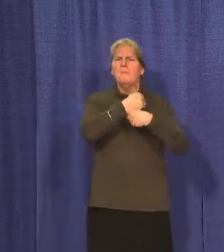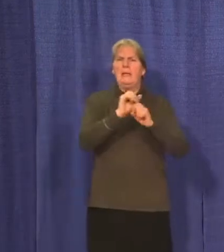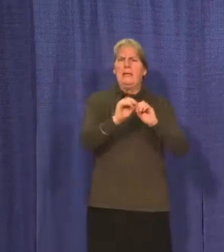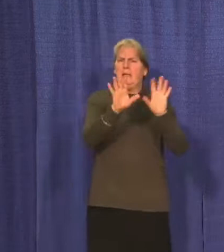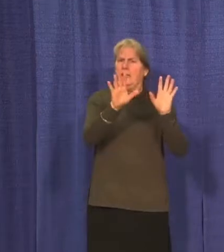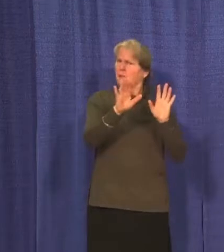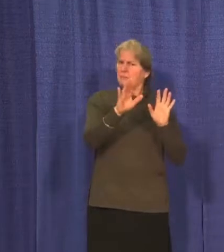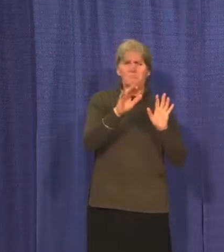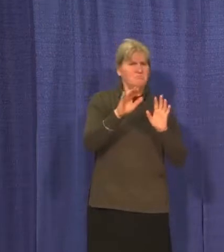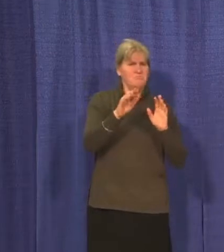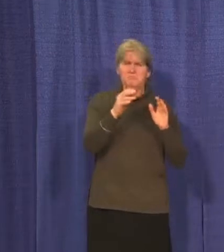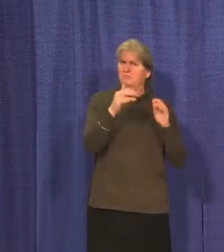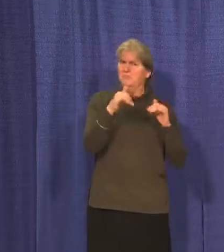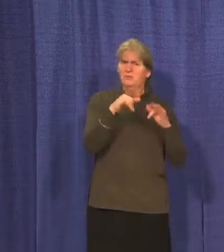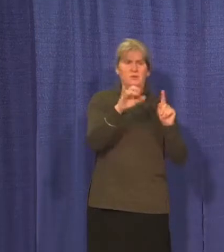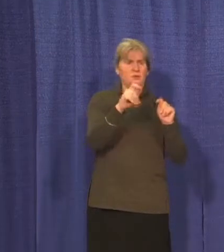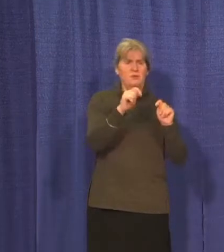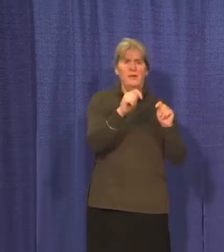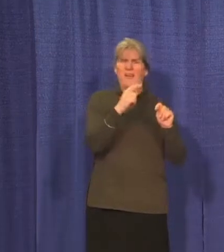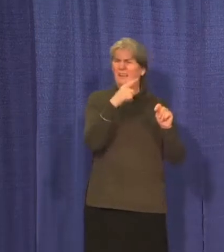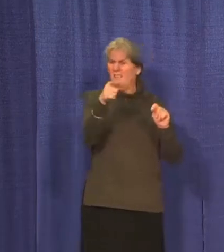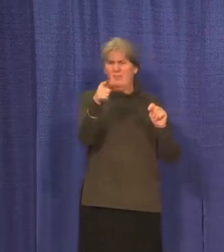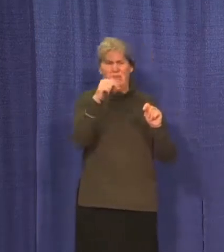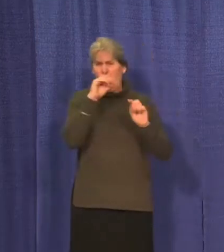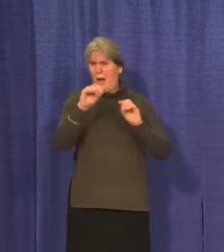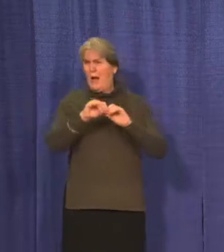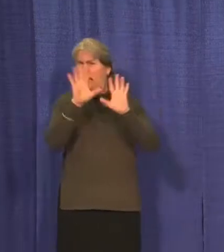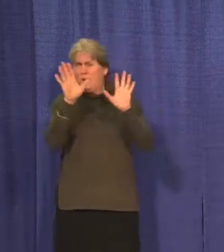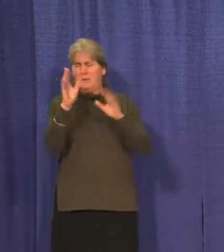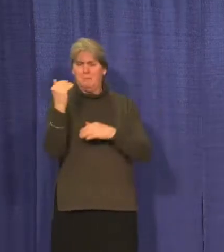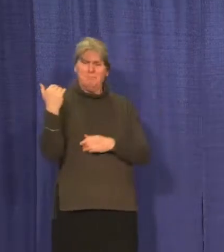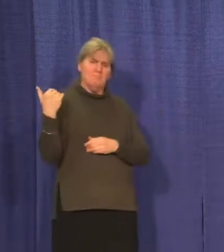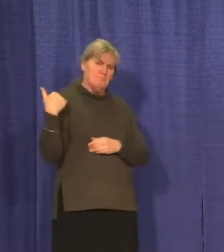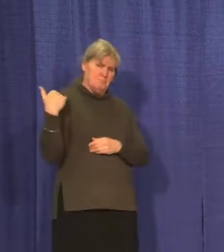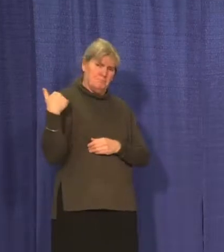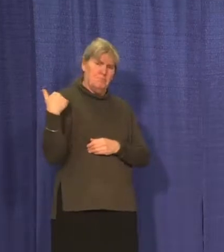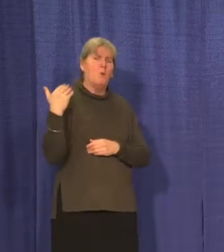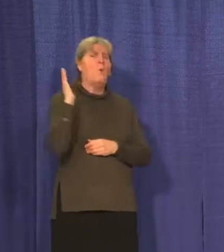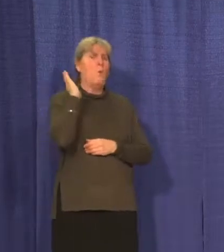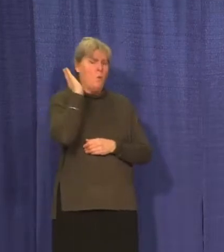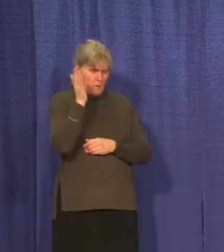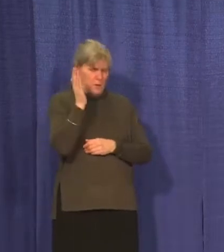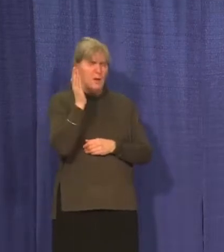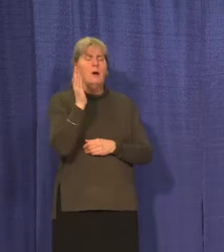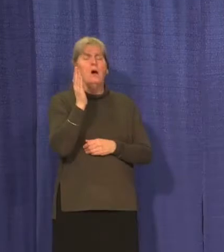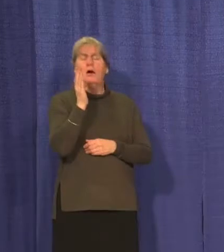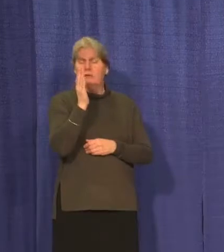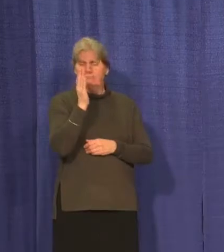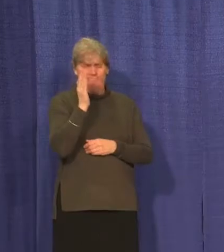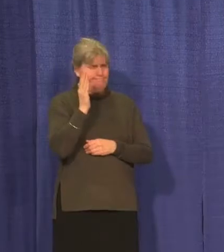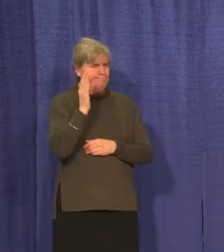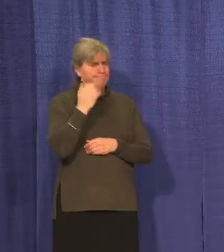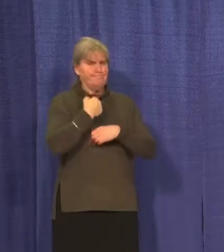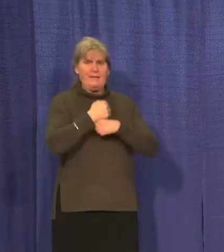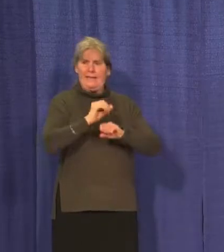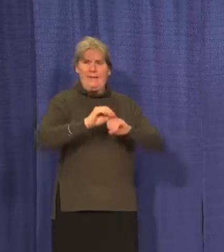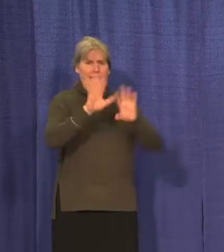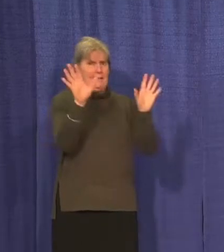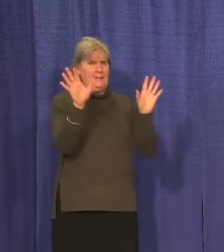I think if there are specifics about something that is not clear, we will and have a history of always trying to